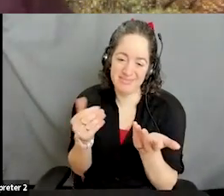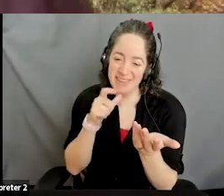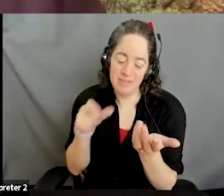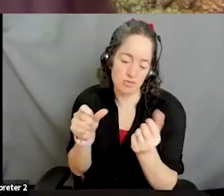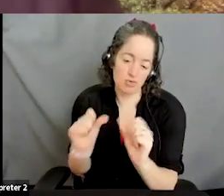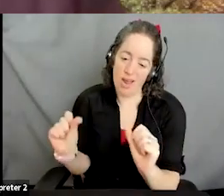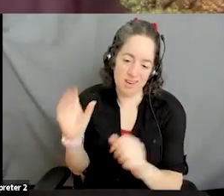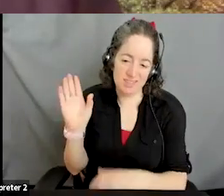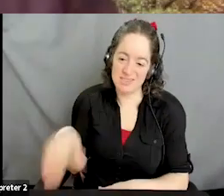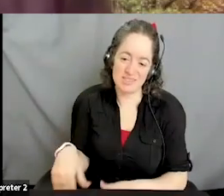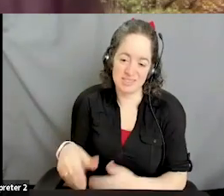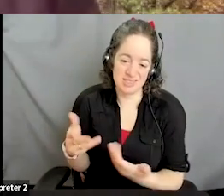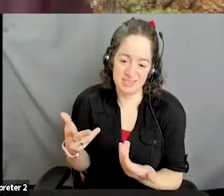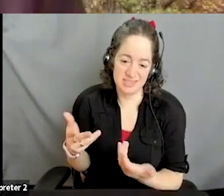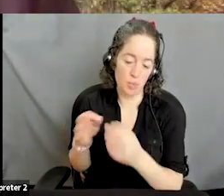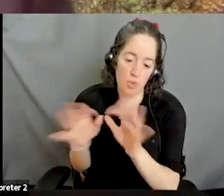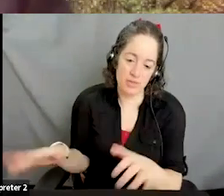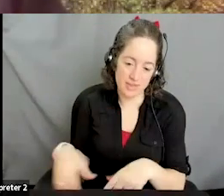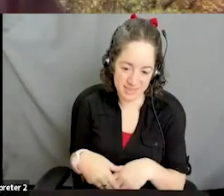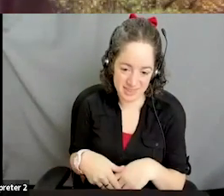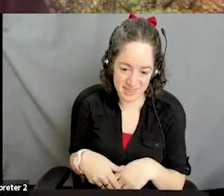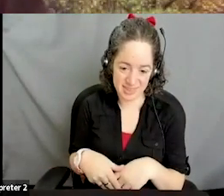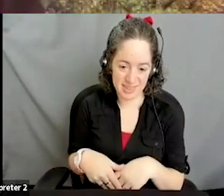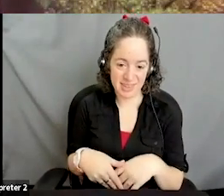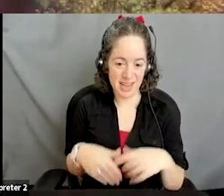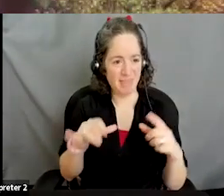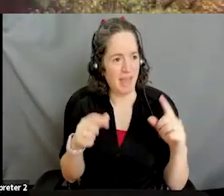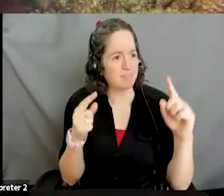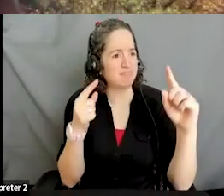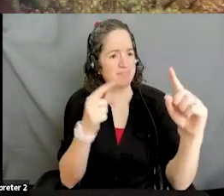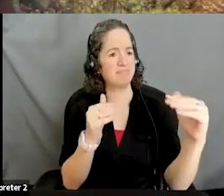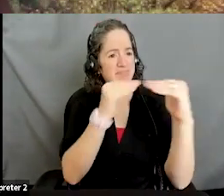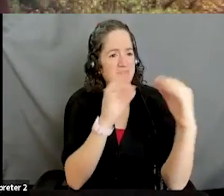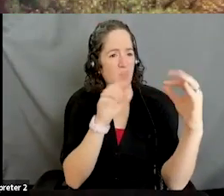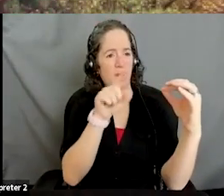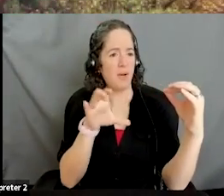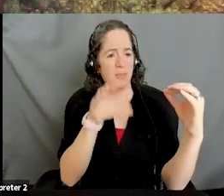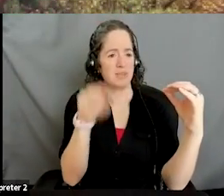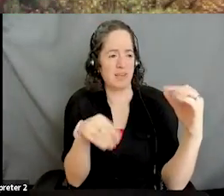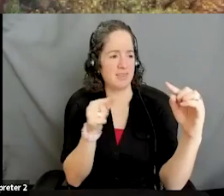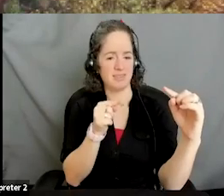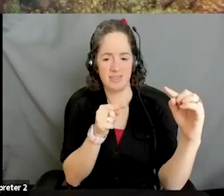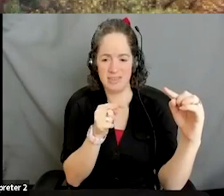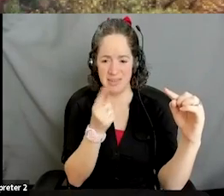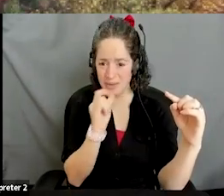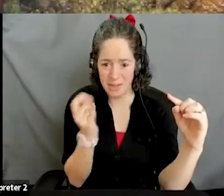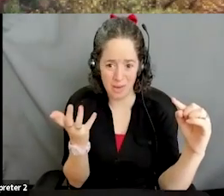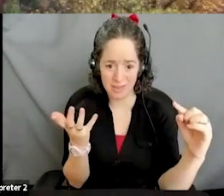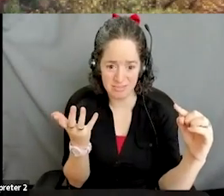until you get there, wherever there is. I don't think that people understand that there's lots of improvements,